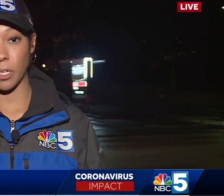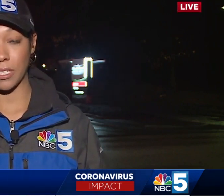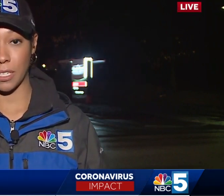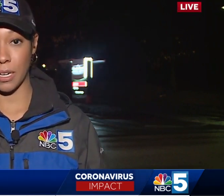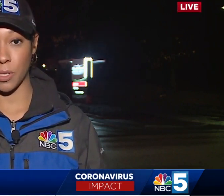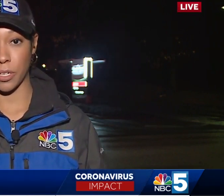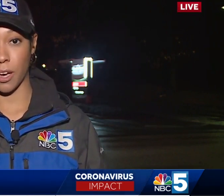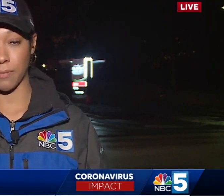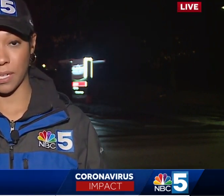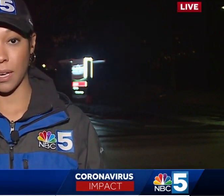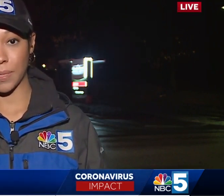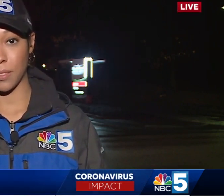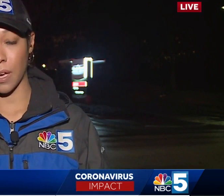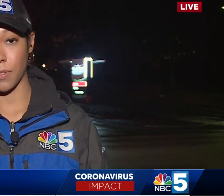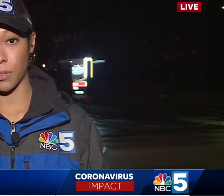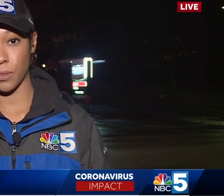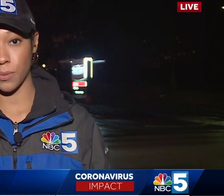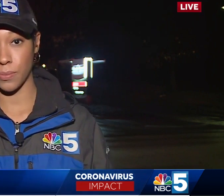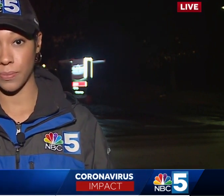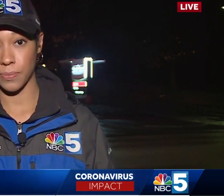7 DAY POSITIVITY RATE REMAINS LOW.... AND VERMONT STILL HAS